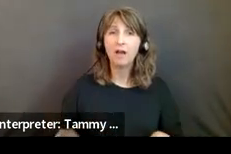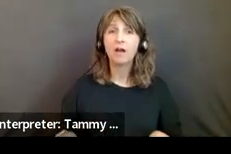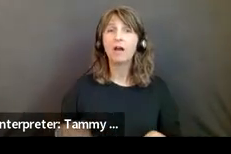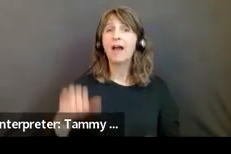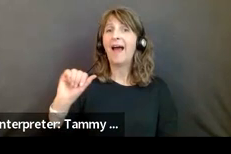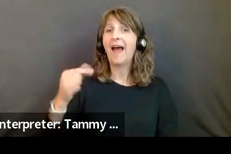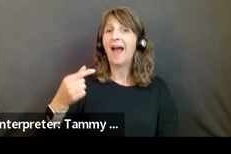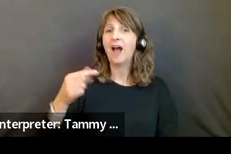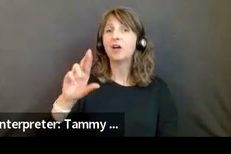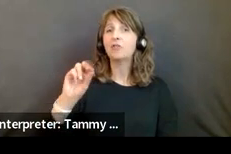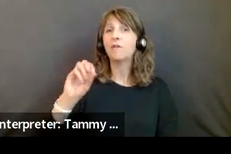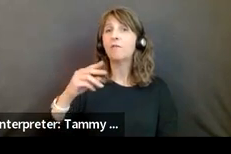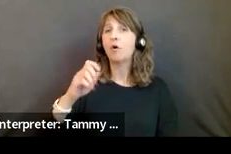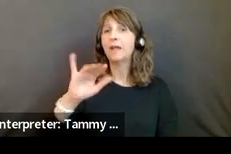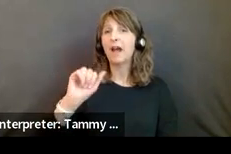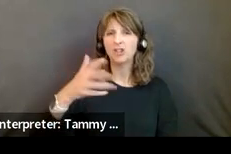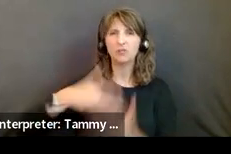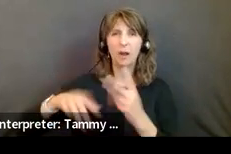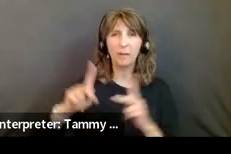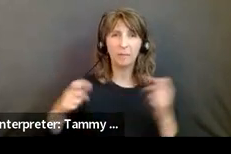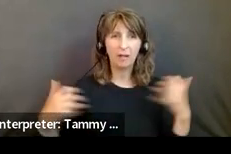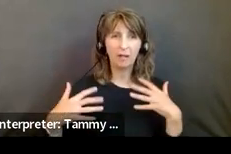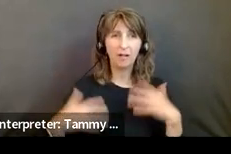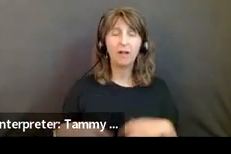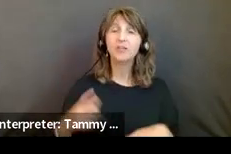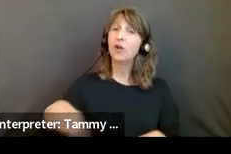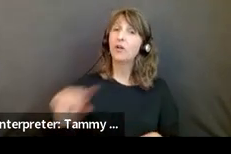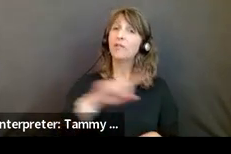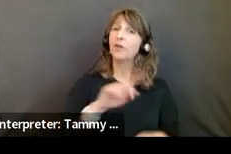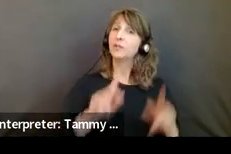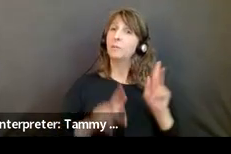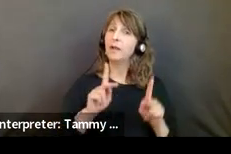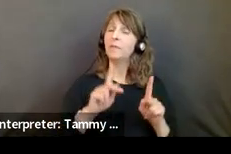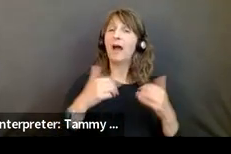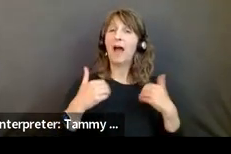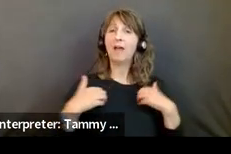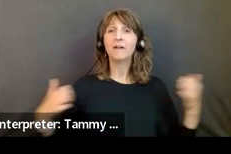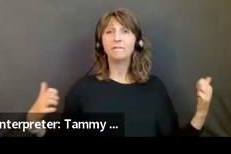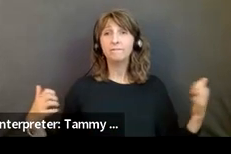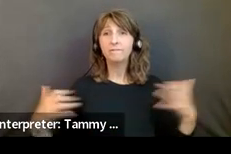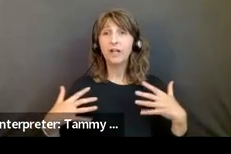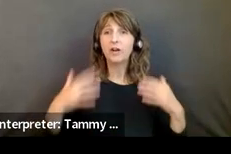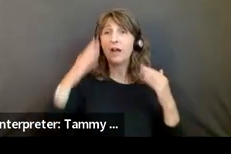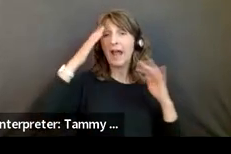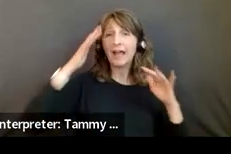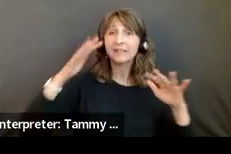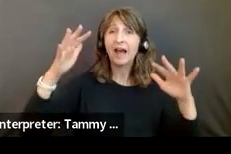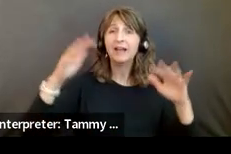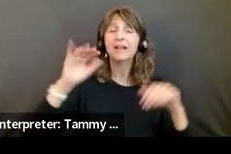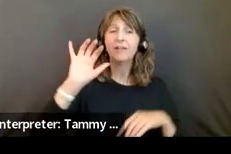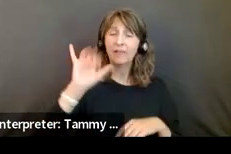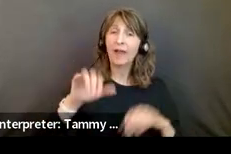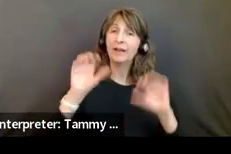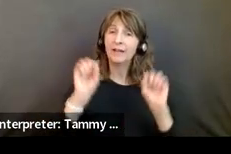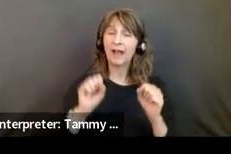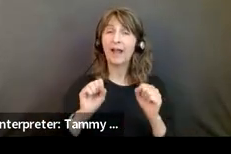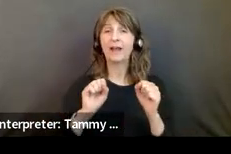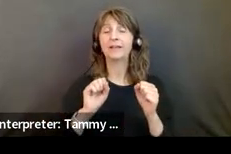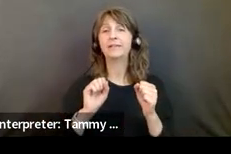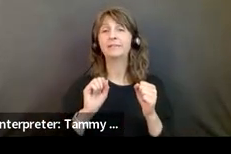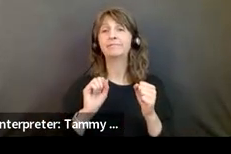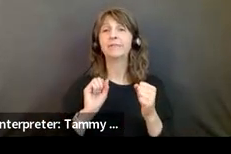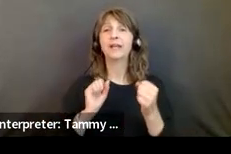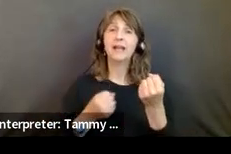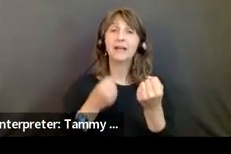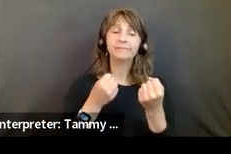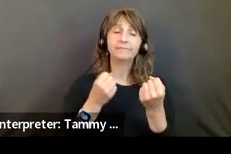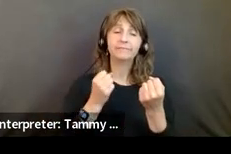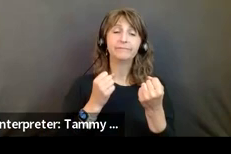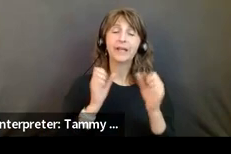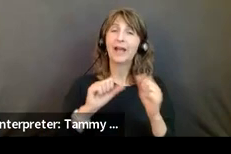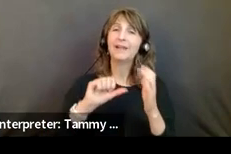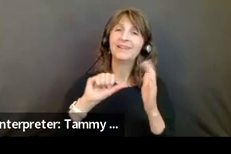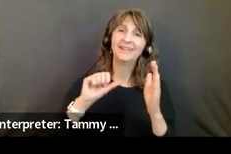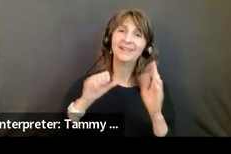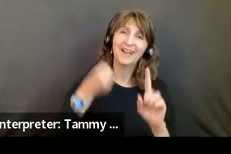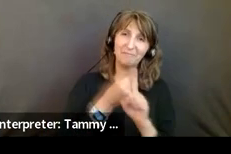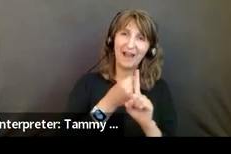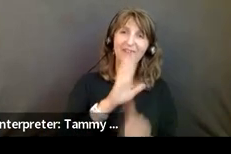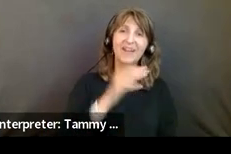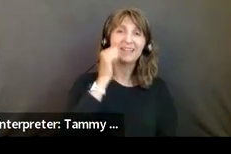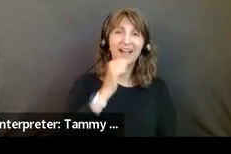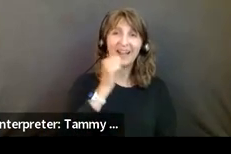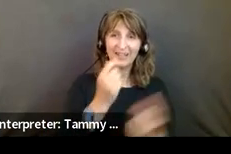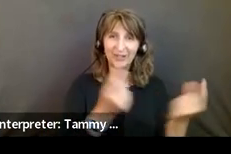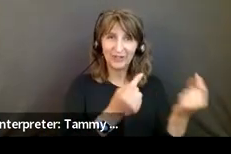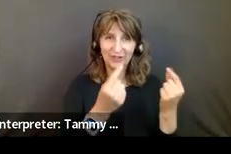Fear and of course anxiety and that in itself can interfere with their daily functioning. Next slide. And then we have bipolar disorder, formerly known as manic depressive disorder.